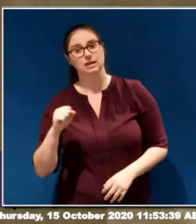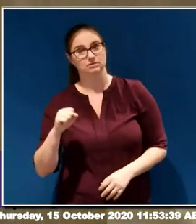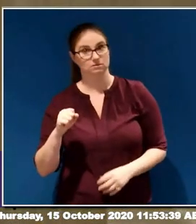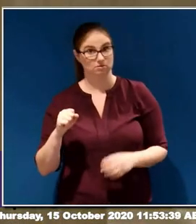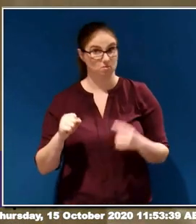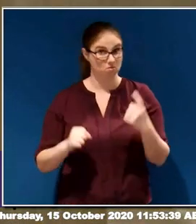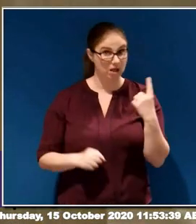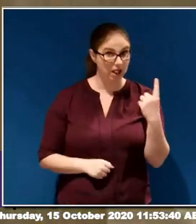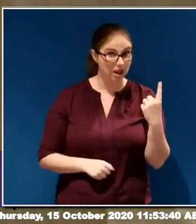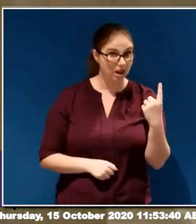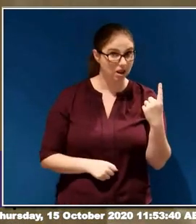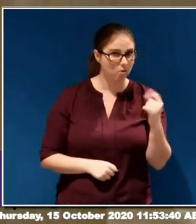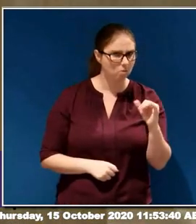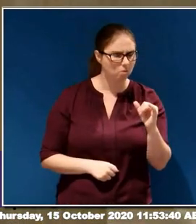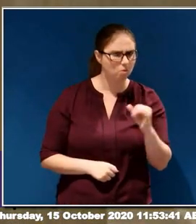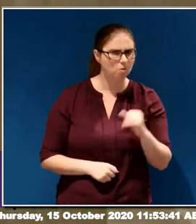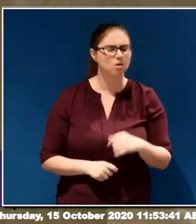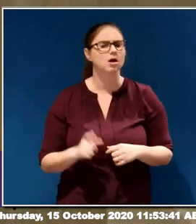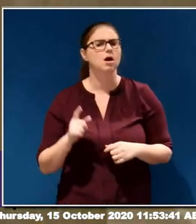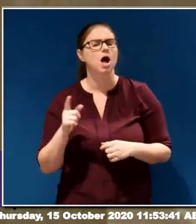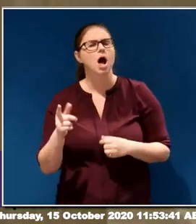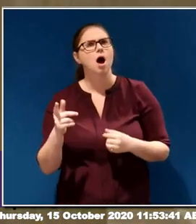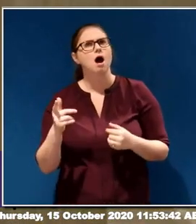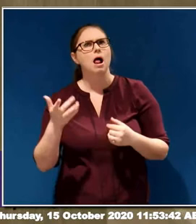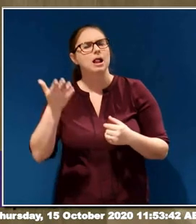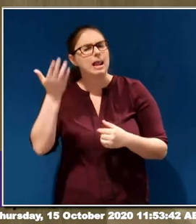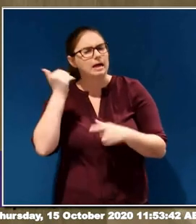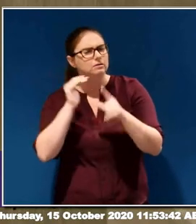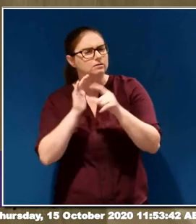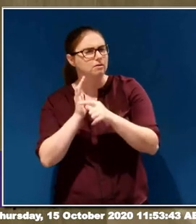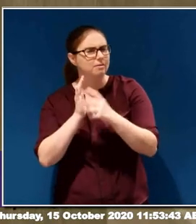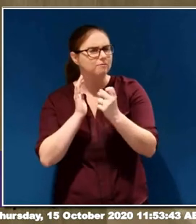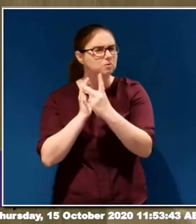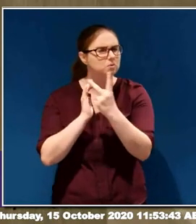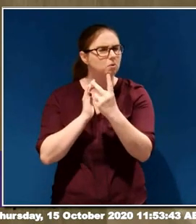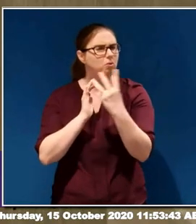There's two or three. State-wide? State-wide, yes.